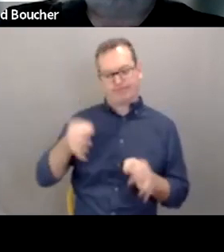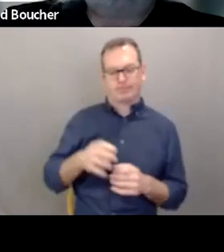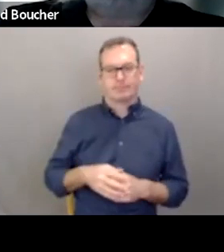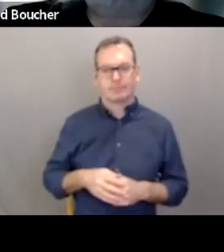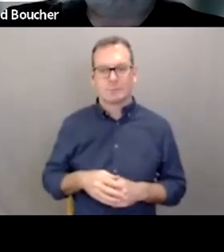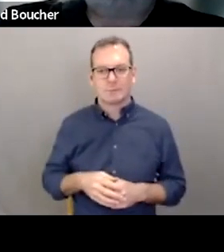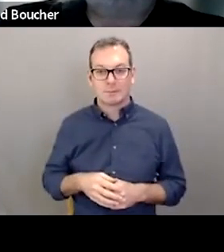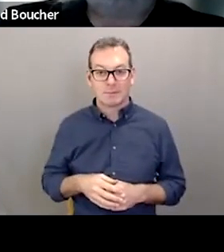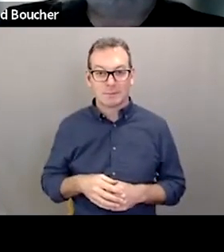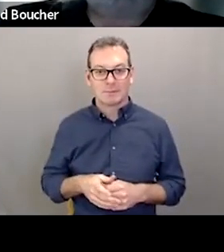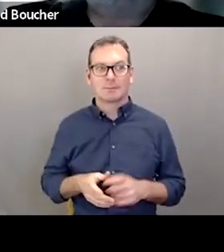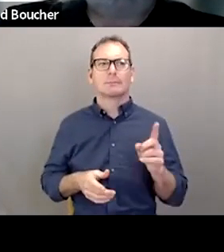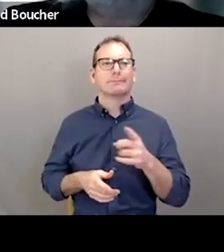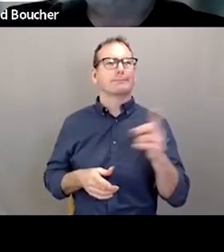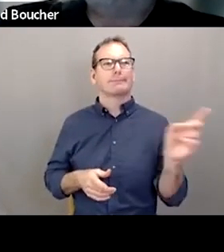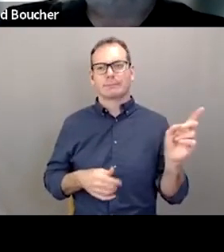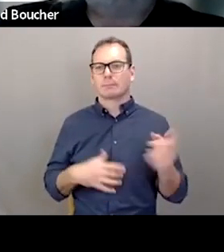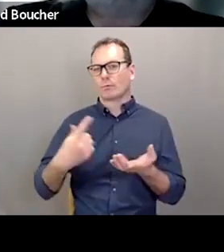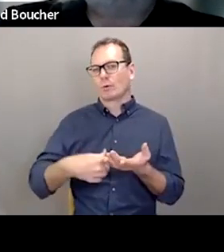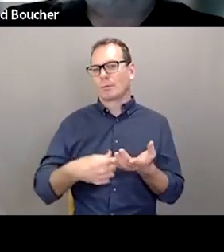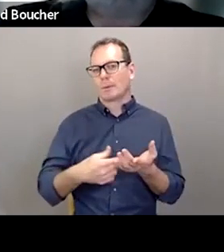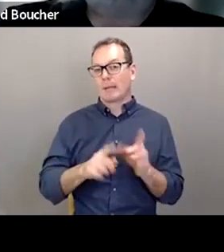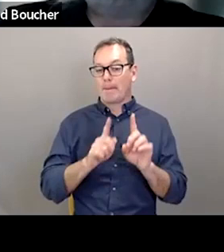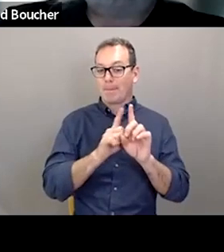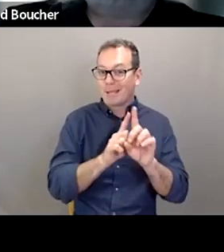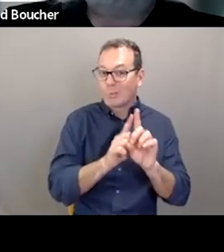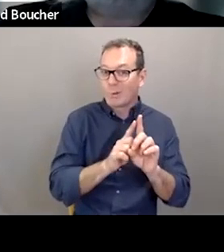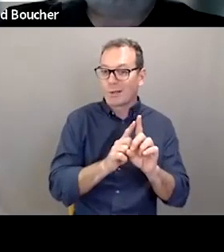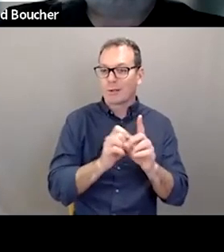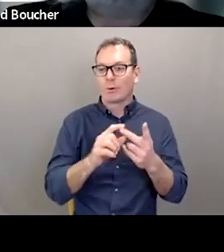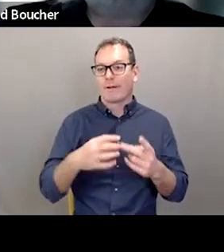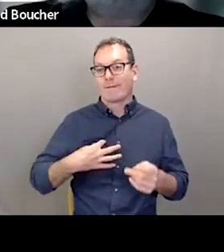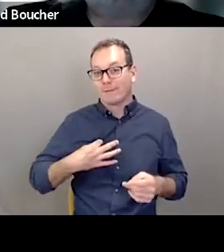to get them mentoring or we're trying to get them a volunteer experience the unconscious